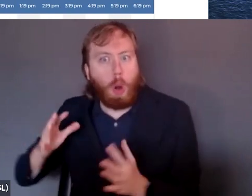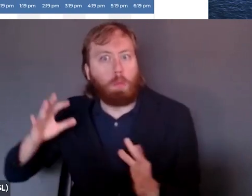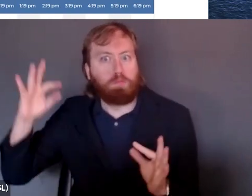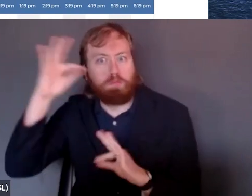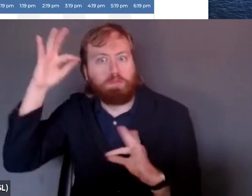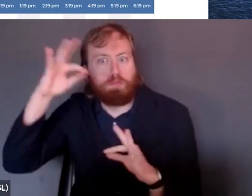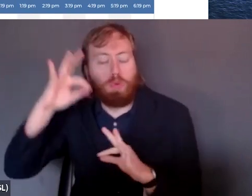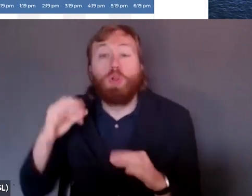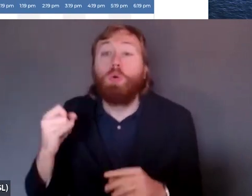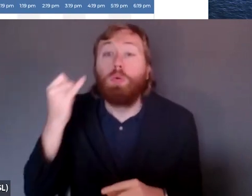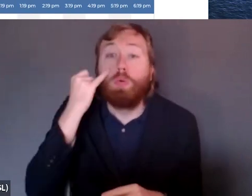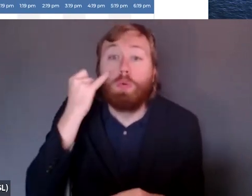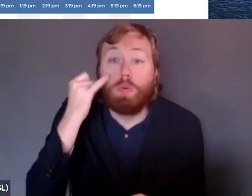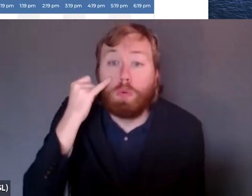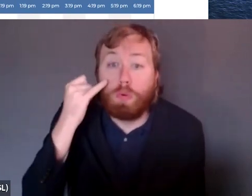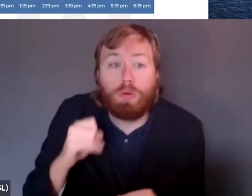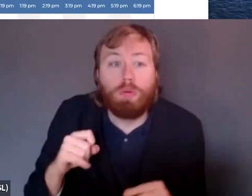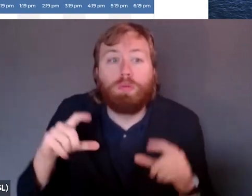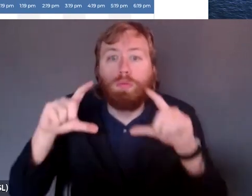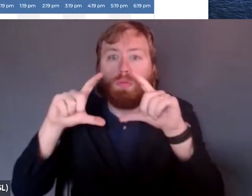Let me bring up my screen reader again.